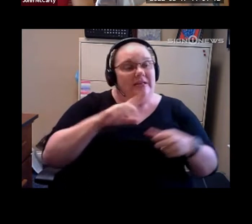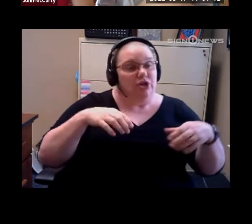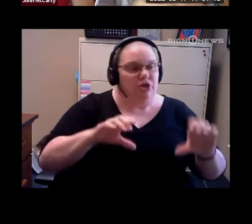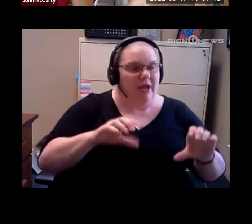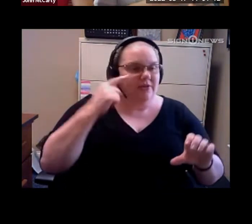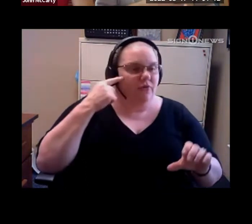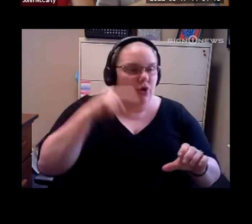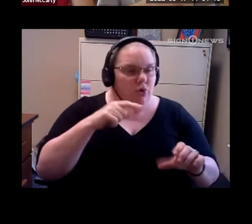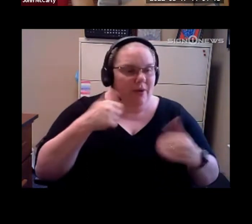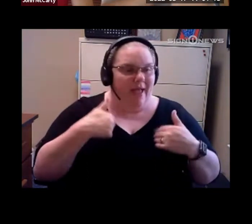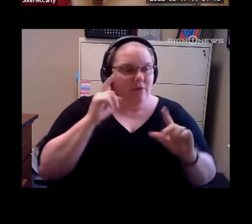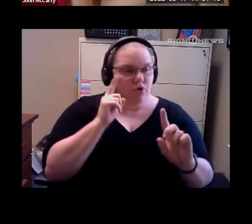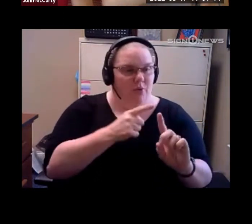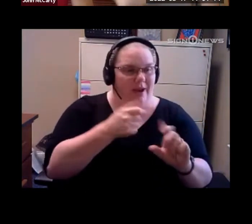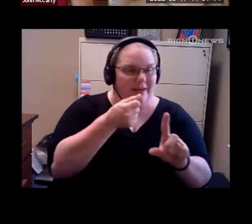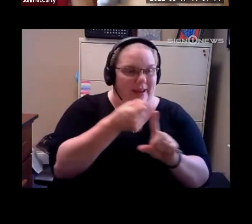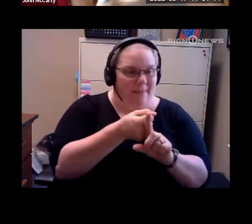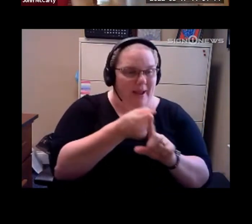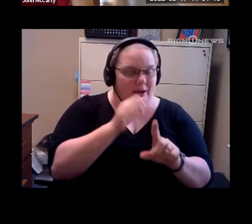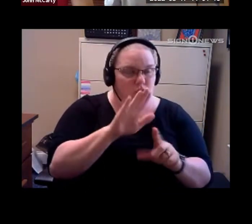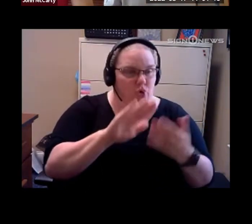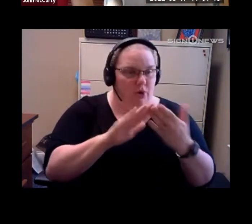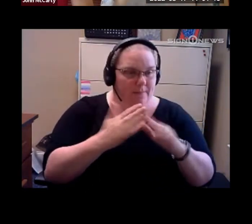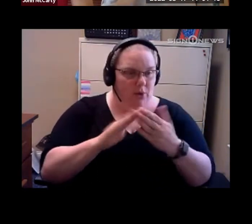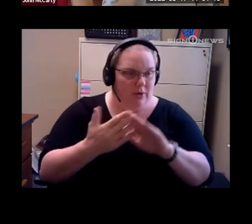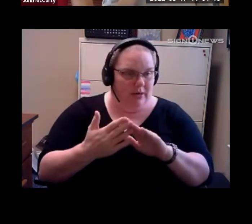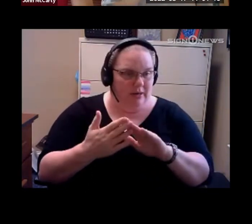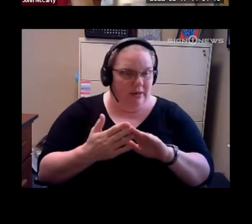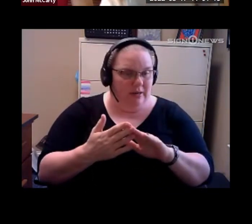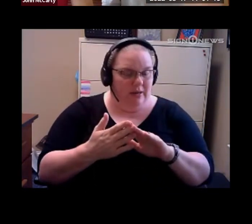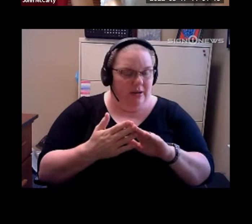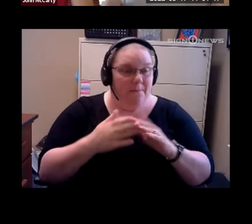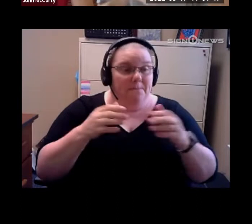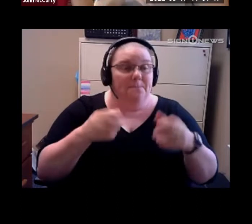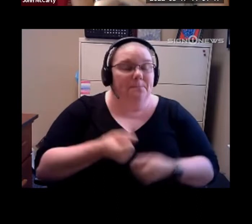impact on your community be a change agent and let your voice be heard